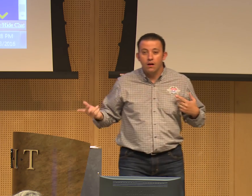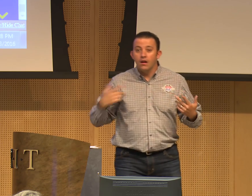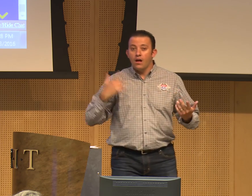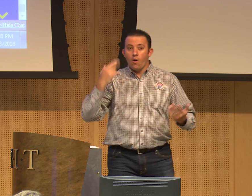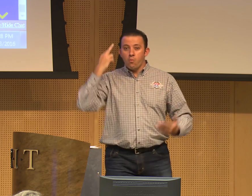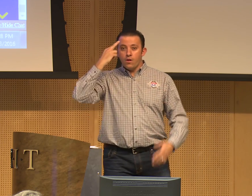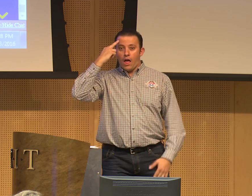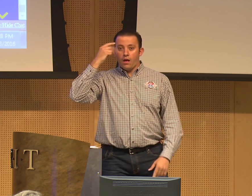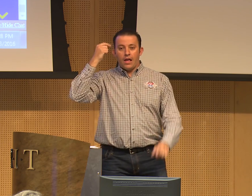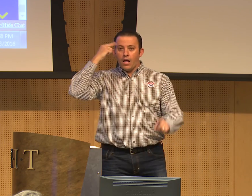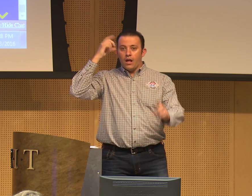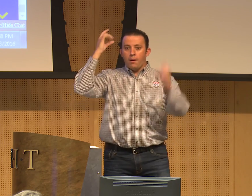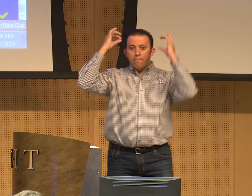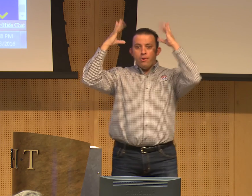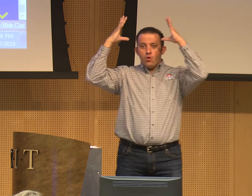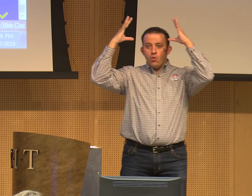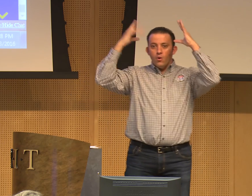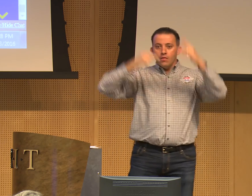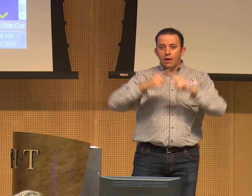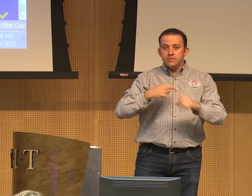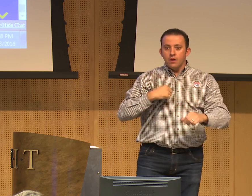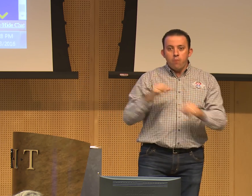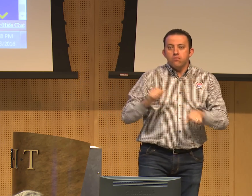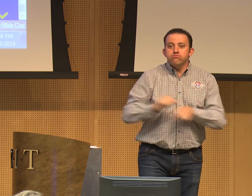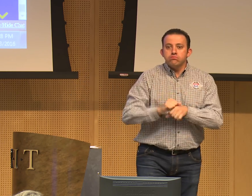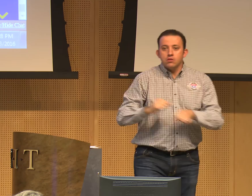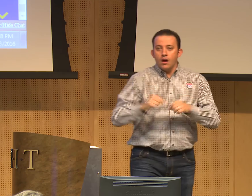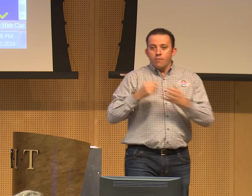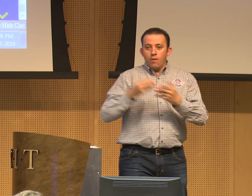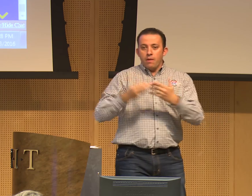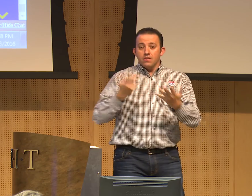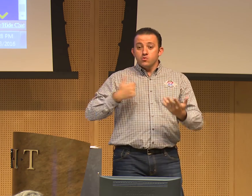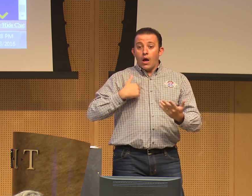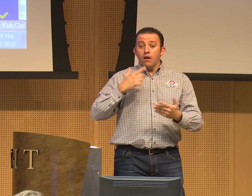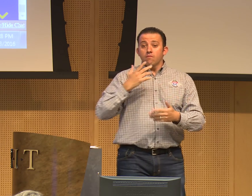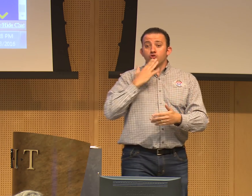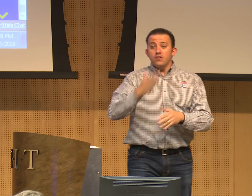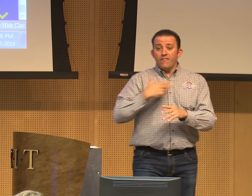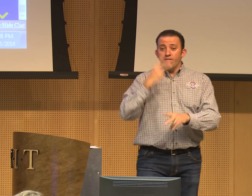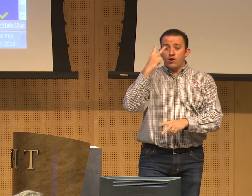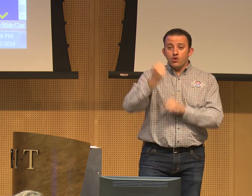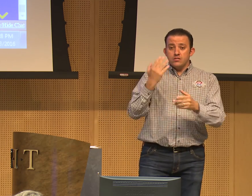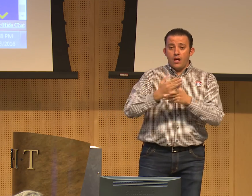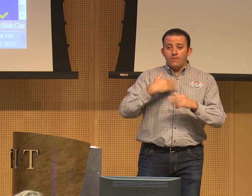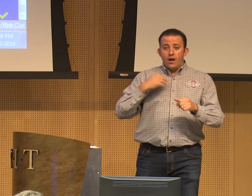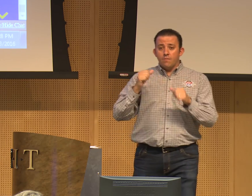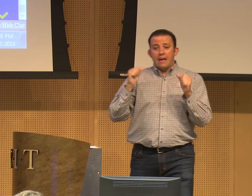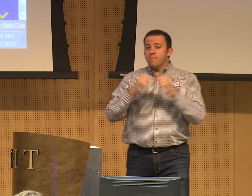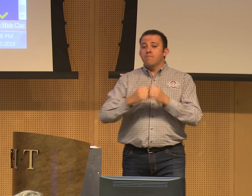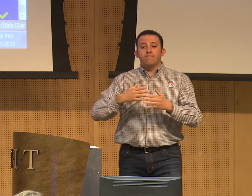and I realized--like, the light blew in me-- the more I hustled, the more I was going to manage in my life, right?